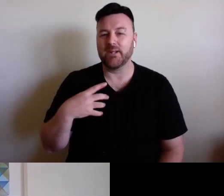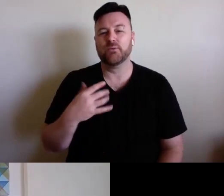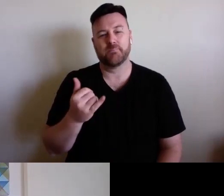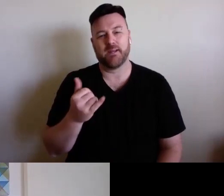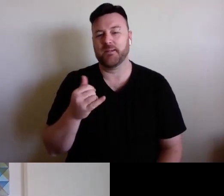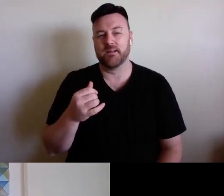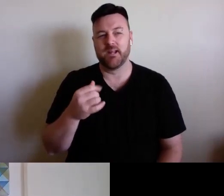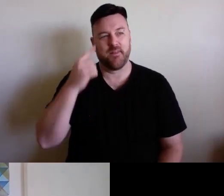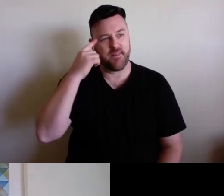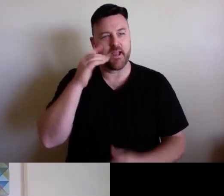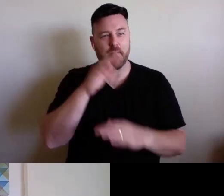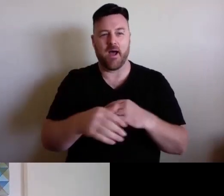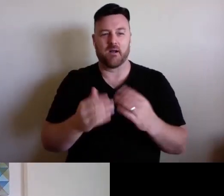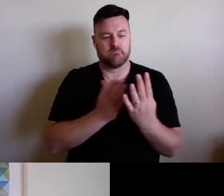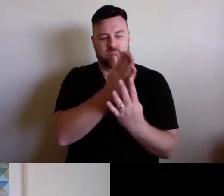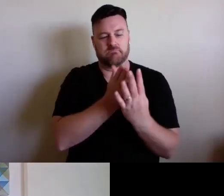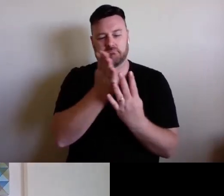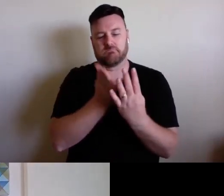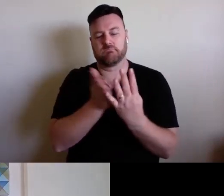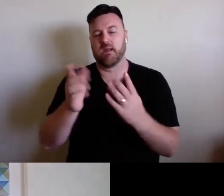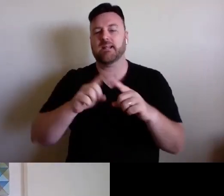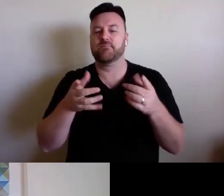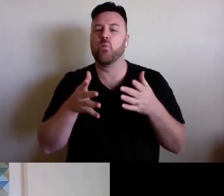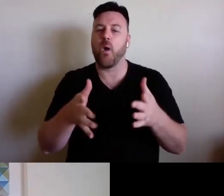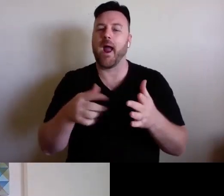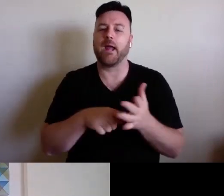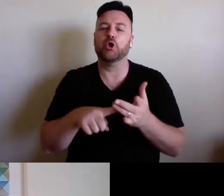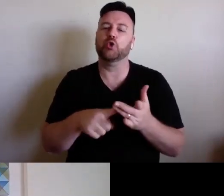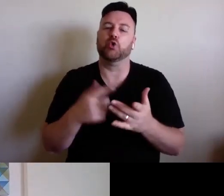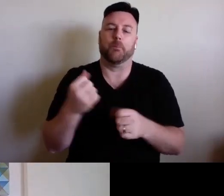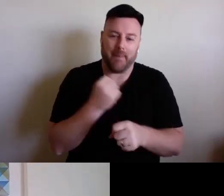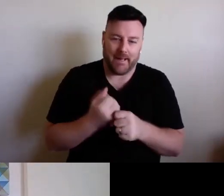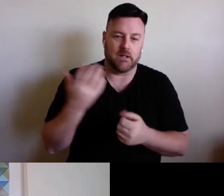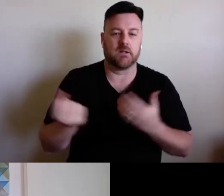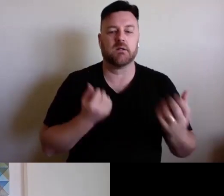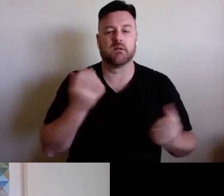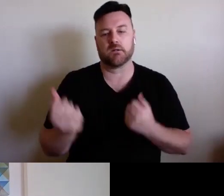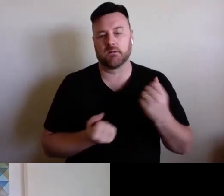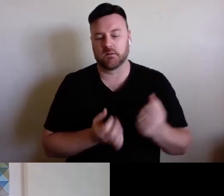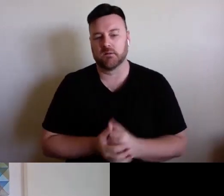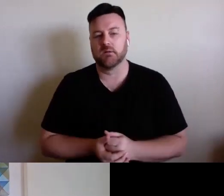few of these people are overnight successes, that's the other thing. You've got to learn your craft. It's never easy. CultureLabel, in my